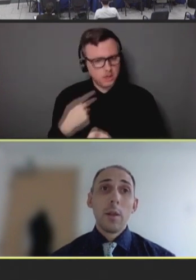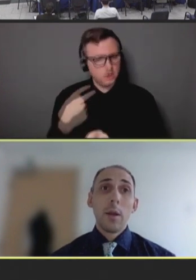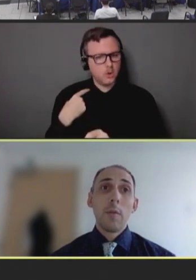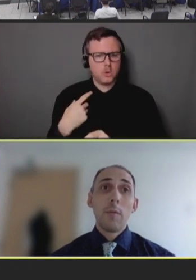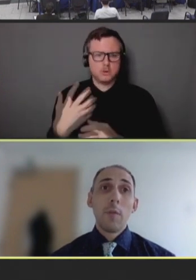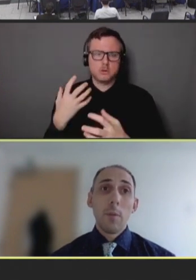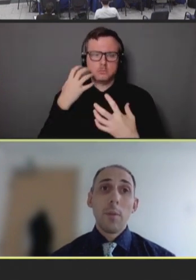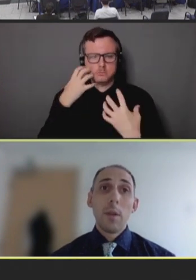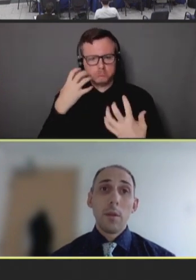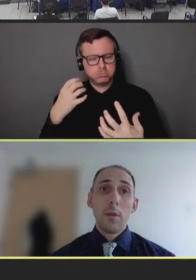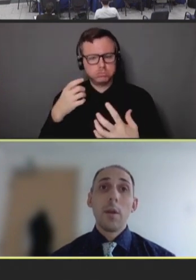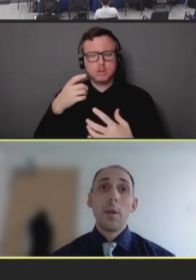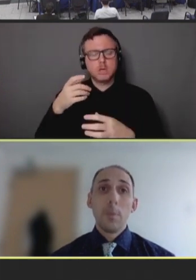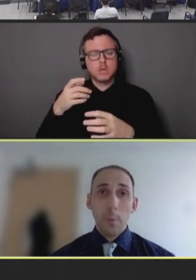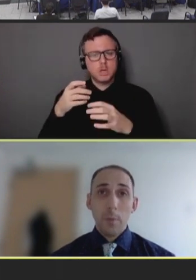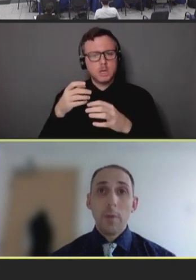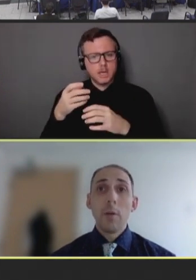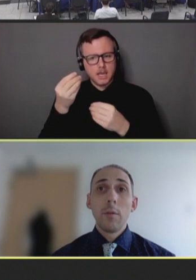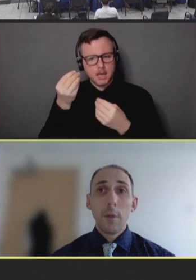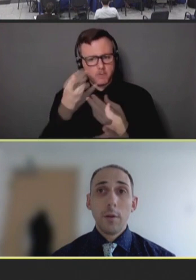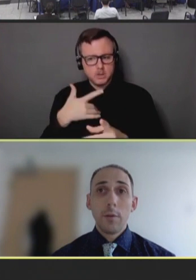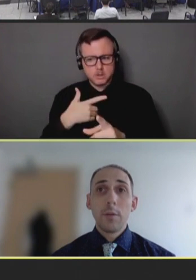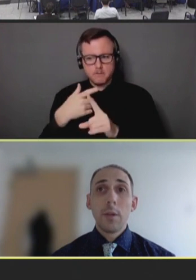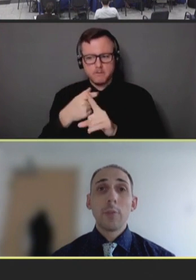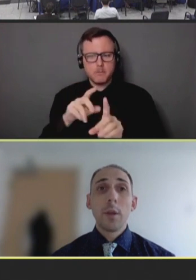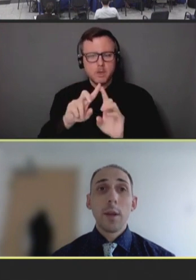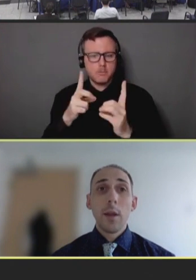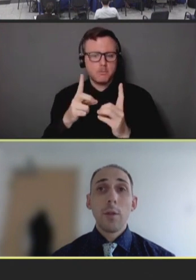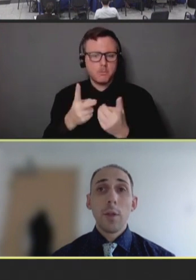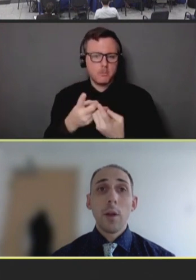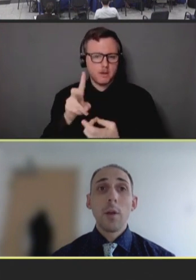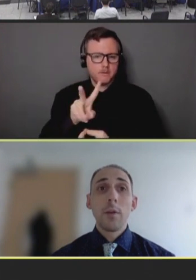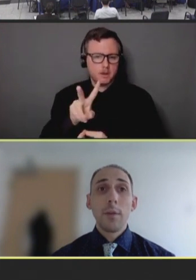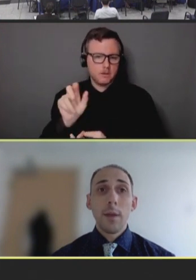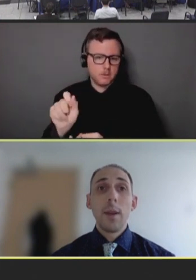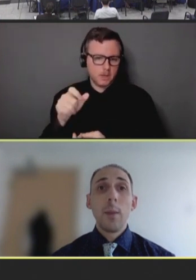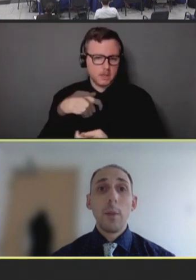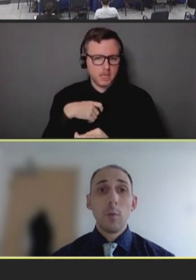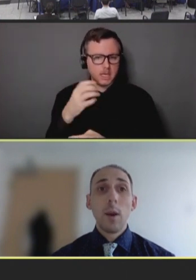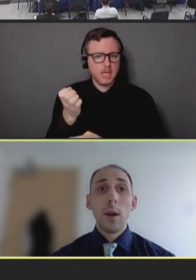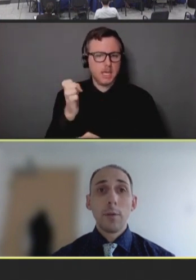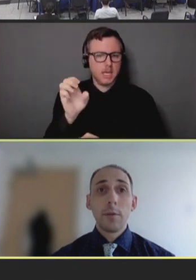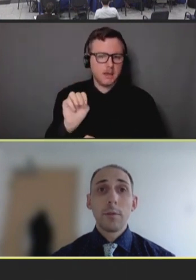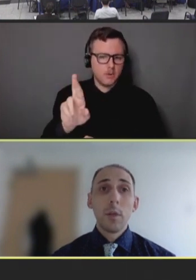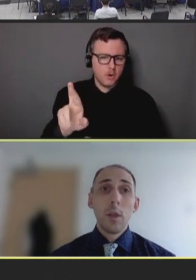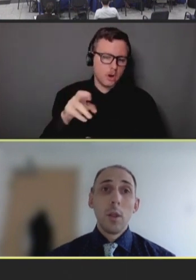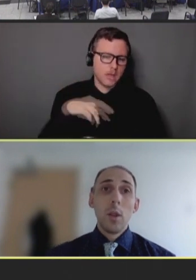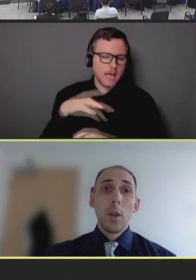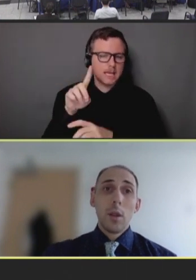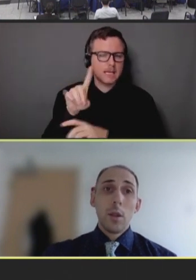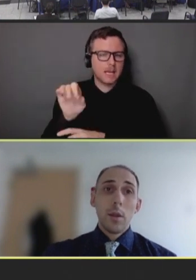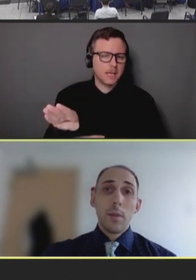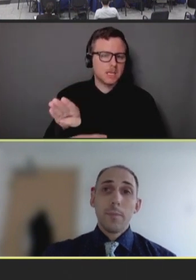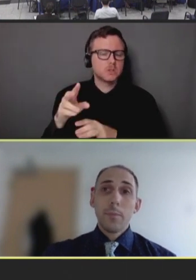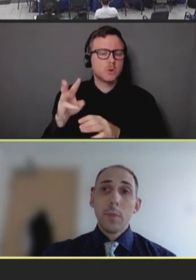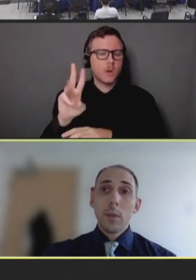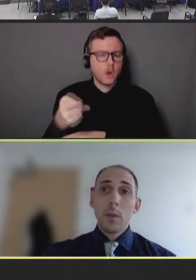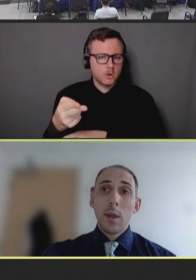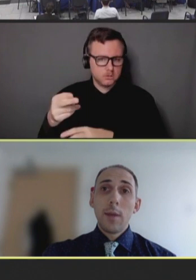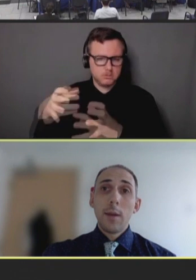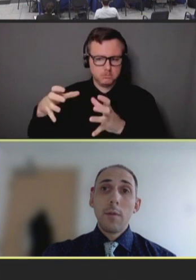from the Department of Veterans Affairs electronic healthcare databases warehouses.